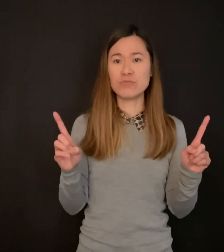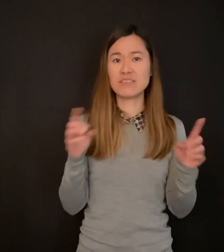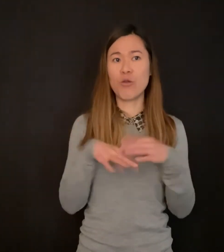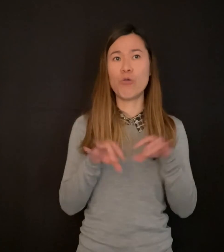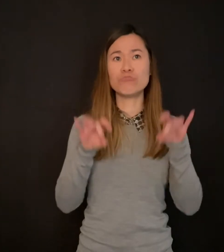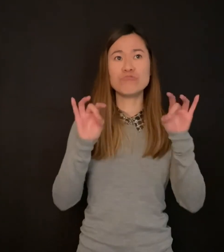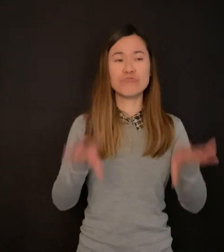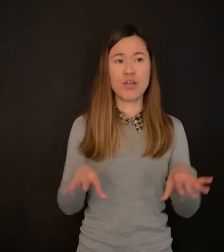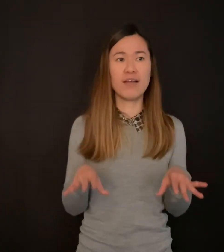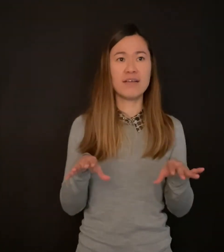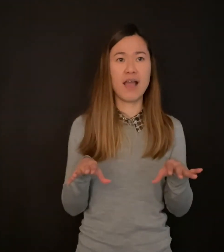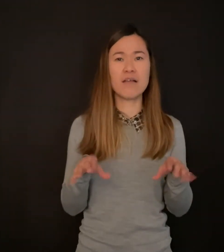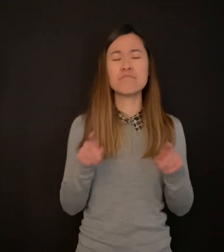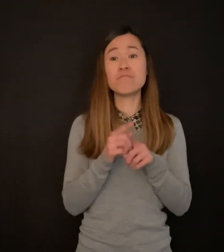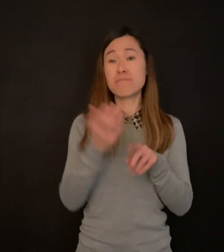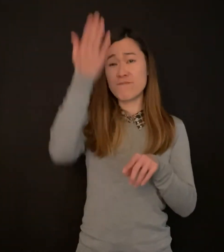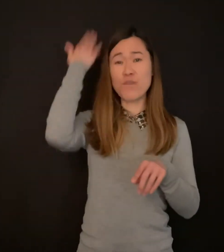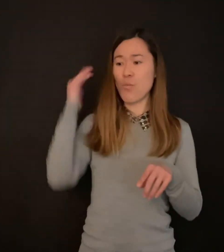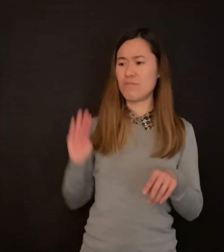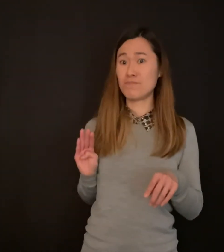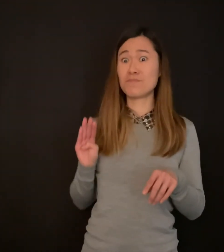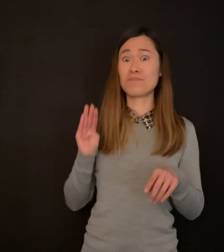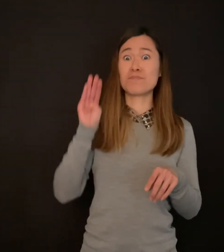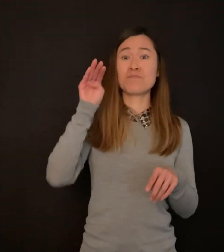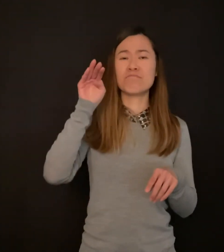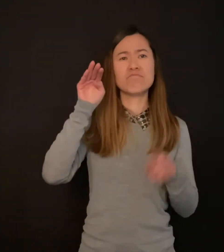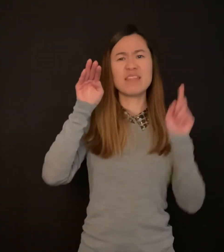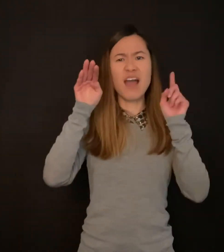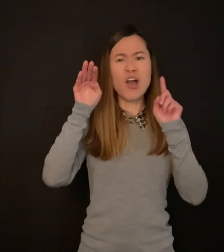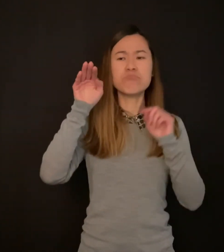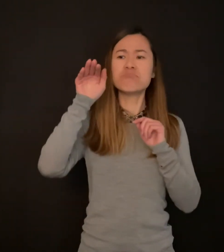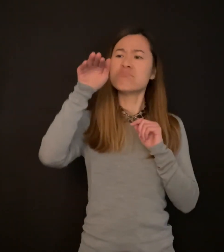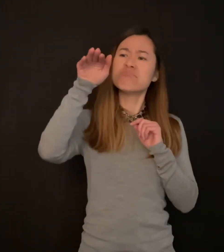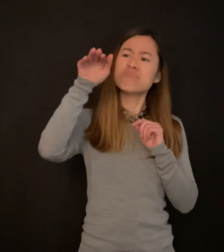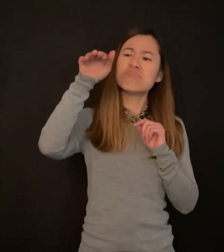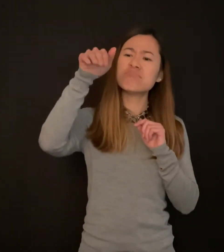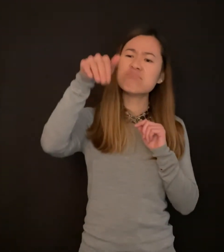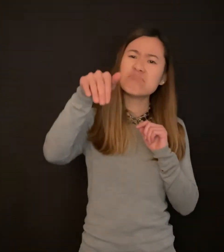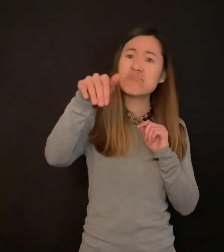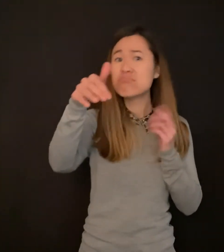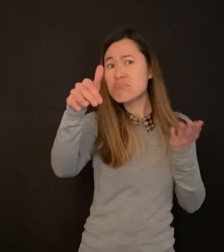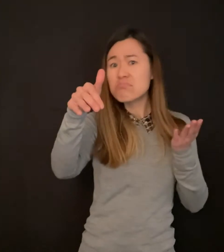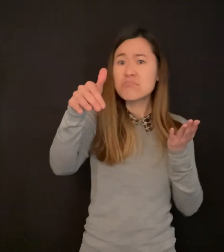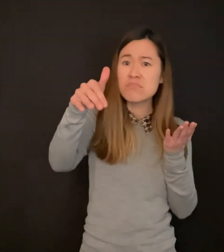Eliza wrote a book, because her grandfather influenced her to be a writer.